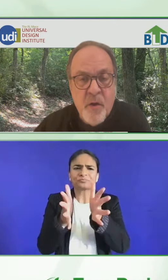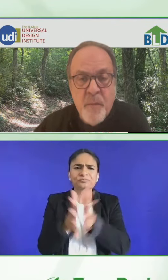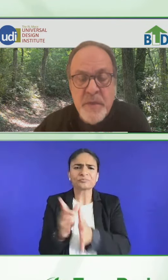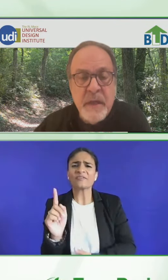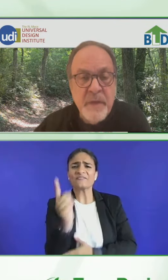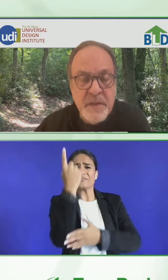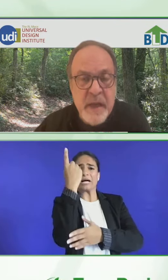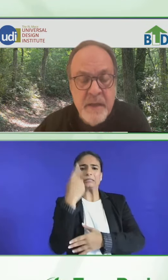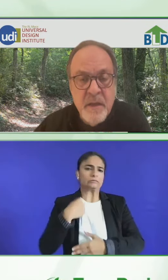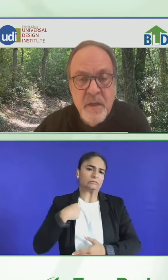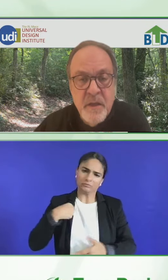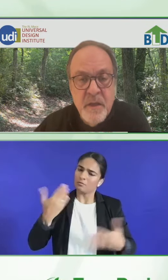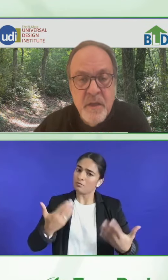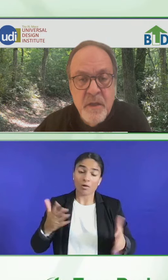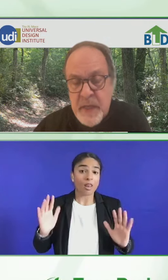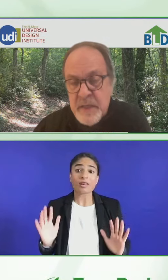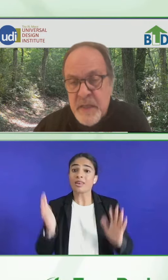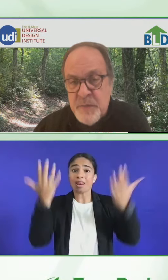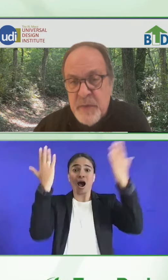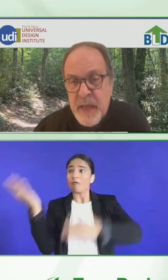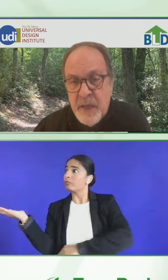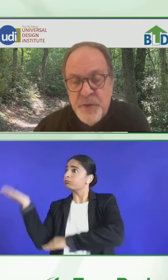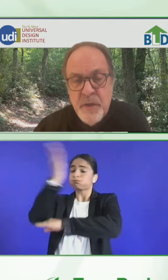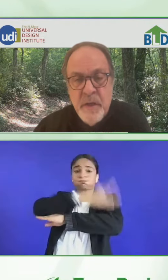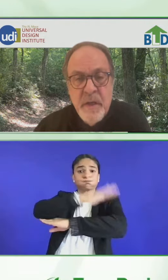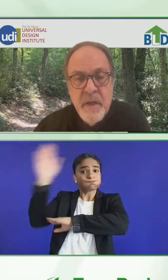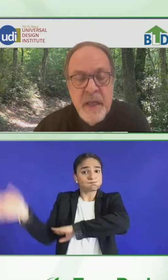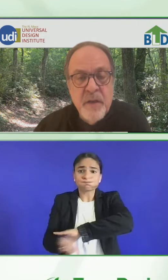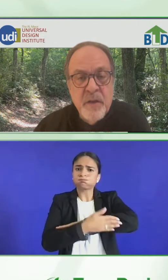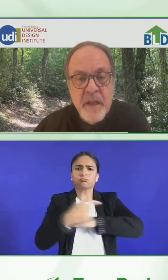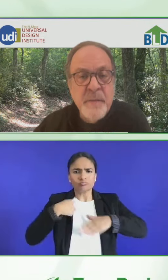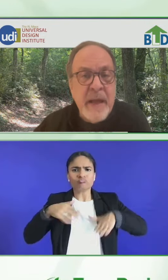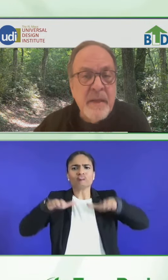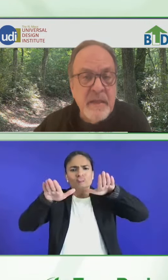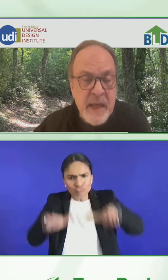none of it designed to accommodate us as we age and lots of bad things